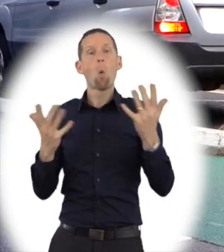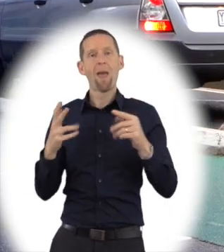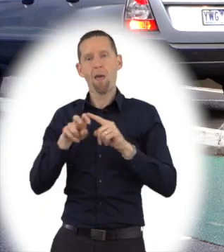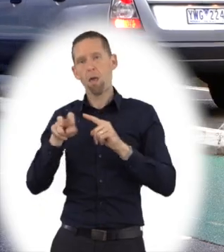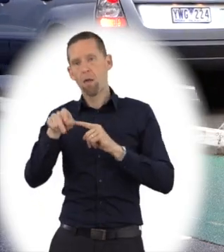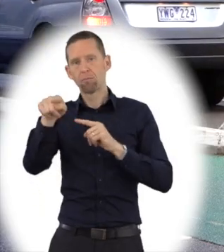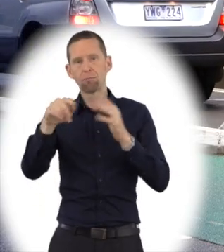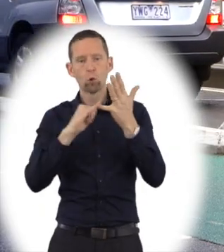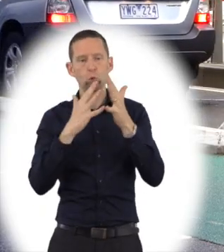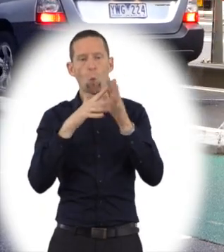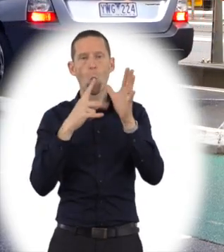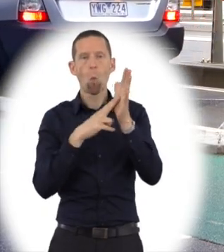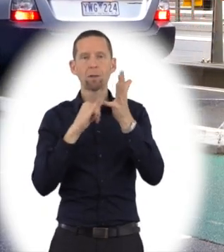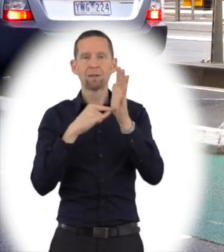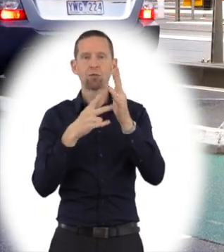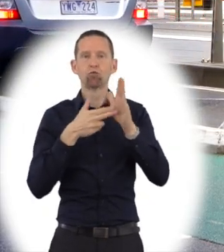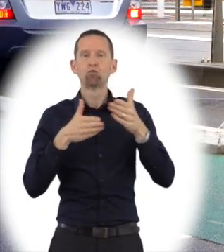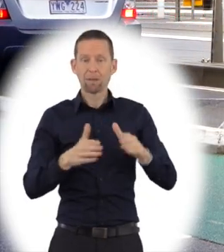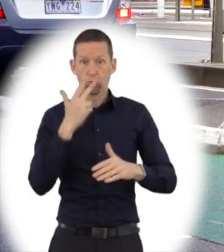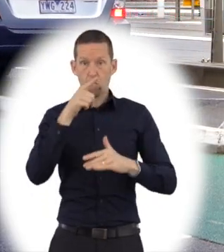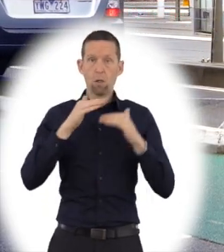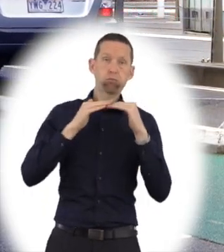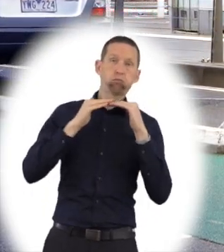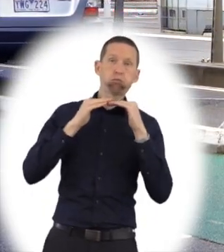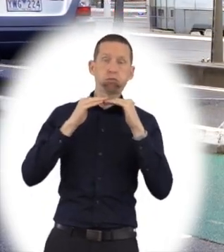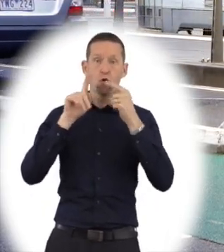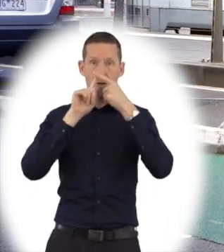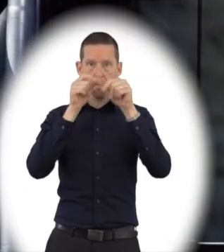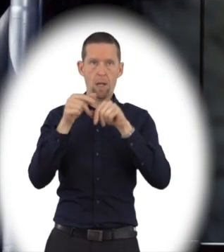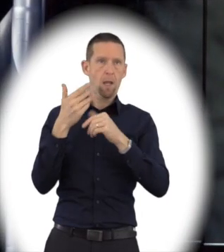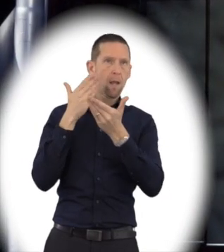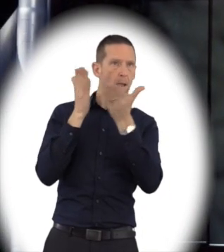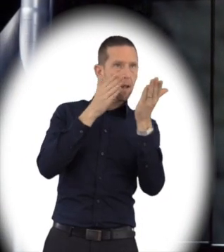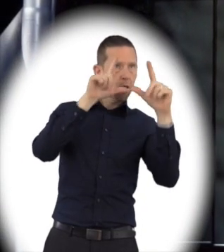Tram access is via Swanston Street. If you are travelling by tram, get off the tram at